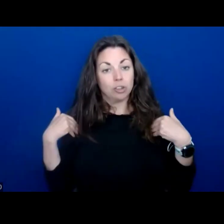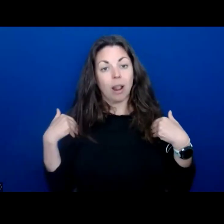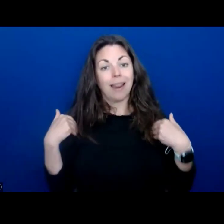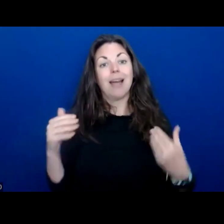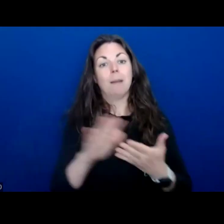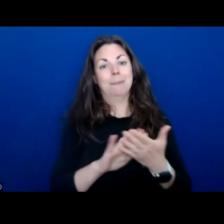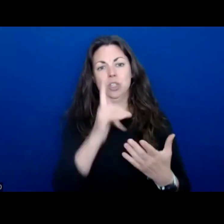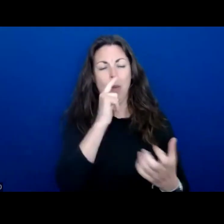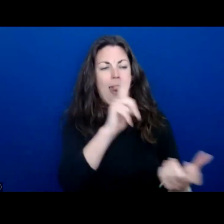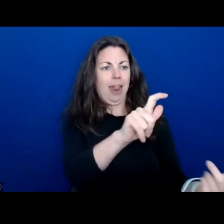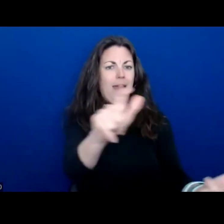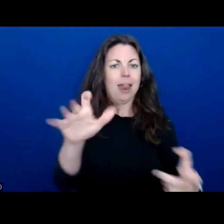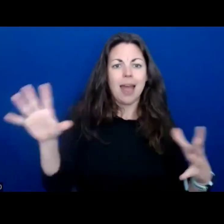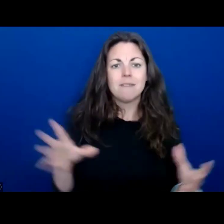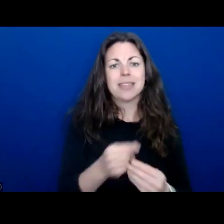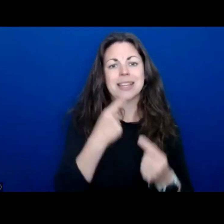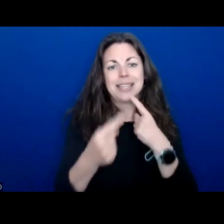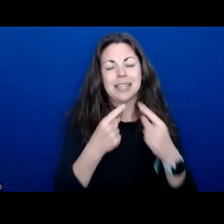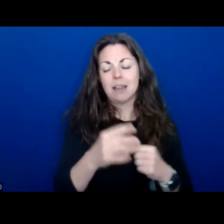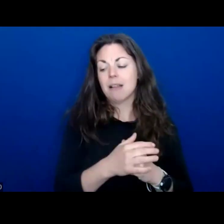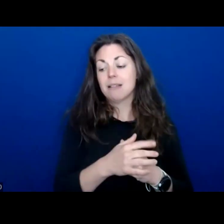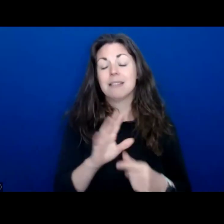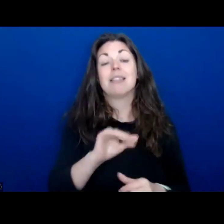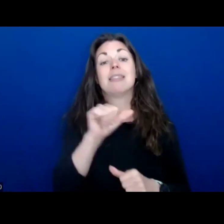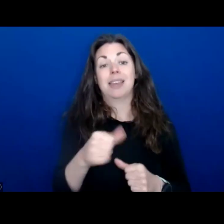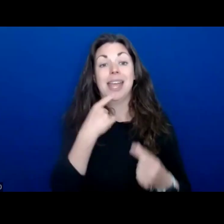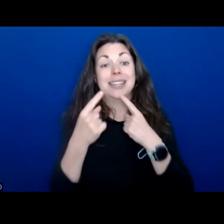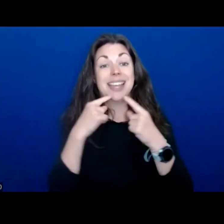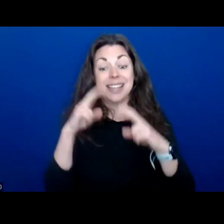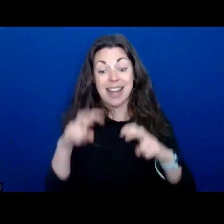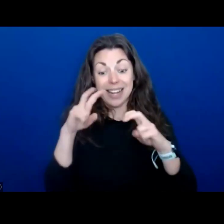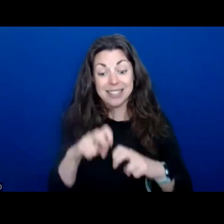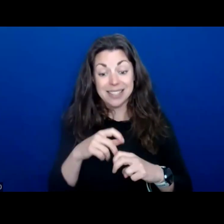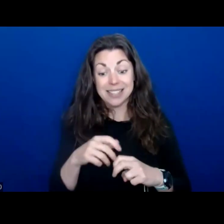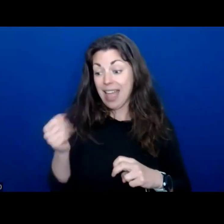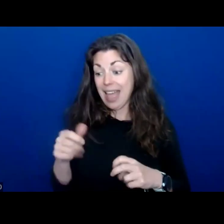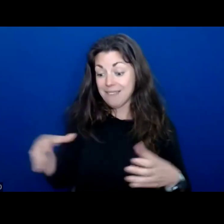yeah, so data analysis, having someone who's good with numbers on your team really helps.